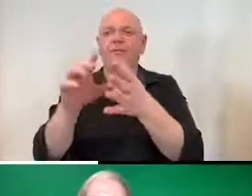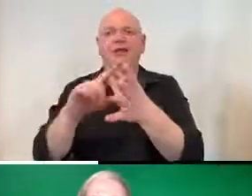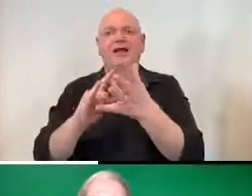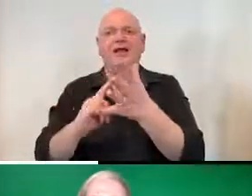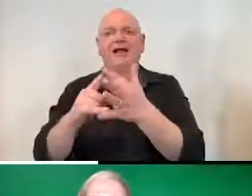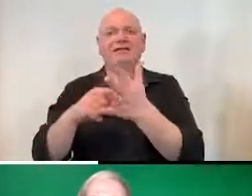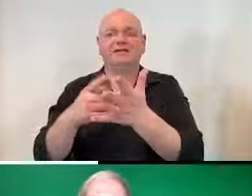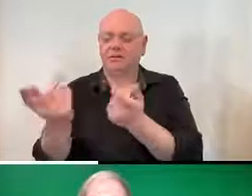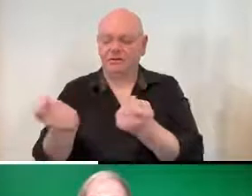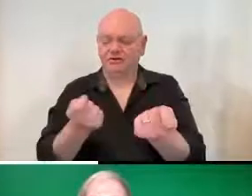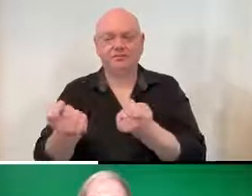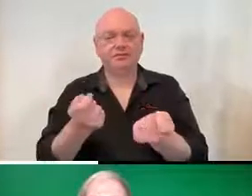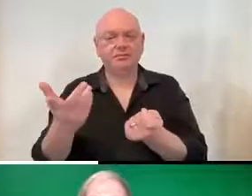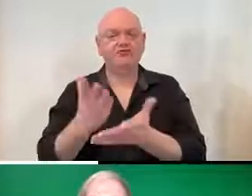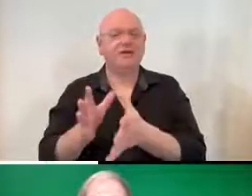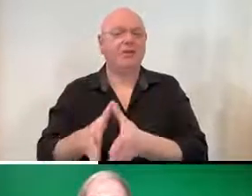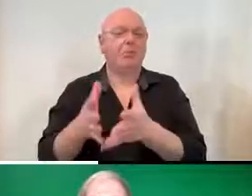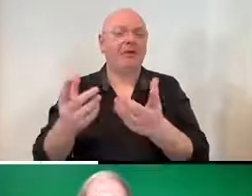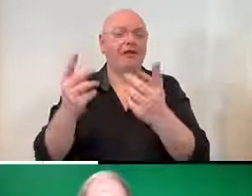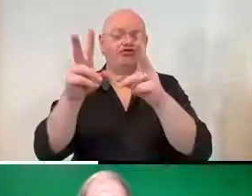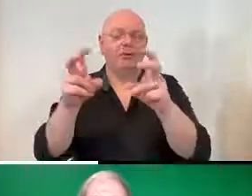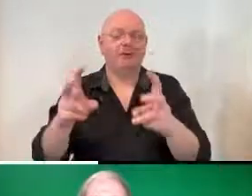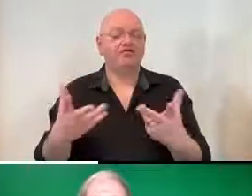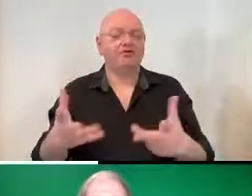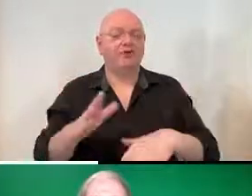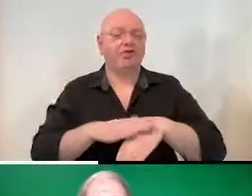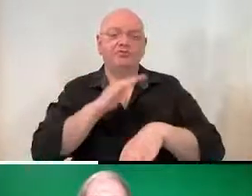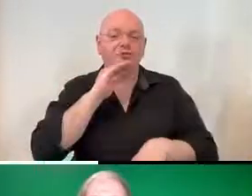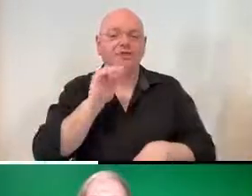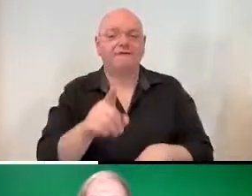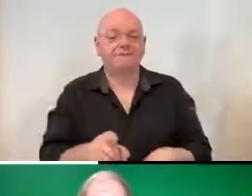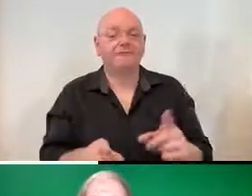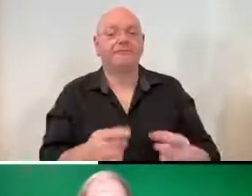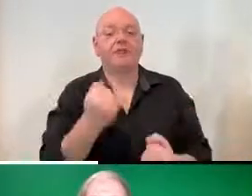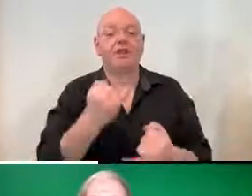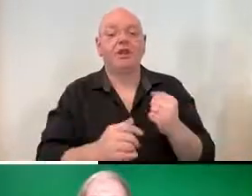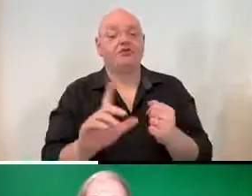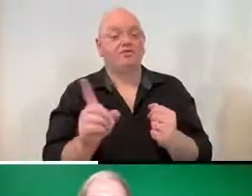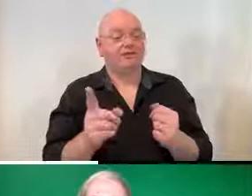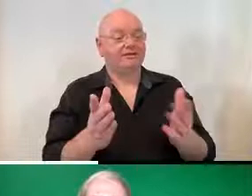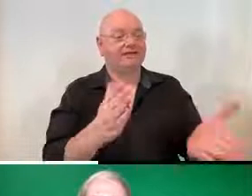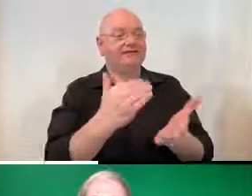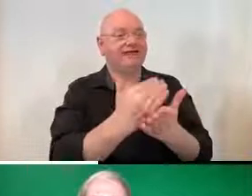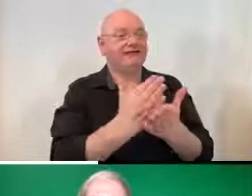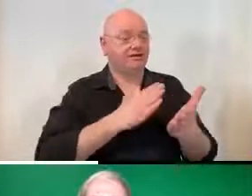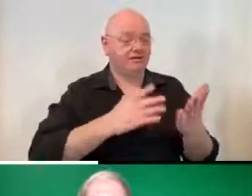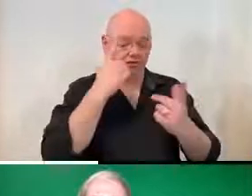levers of actions or tactics we can use, whether it is planning, strategic work, acquisitions, funding, using